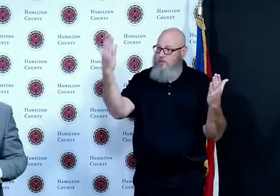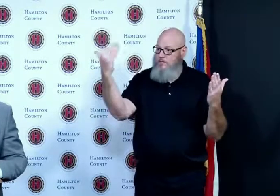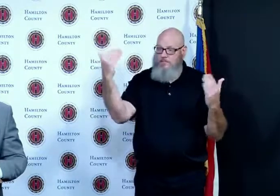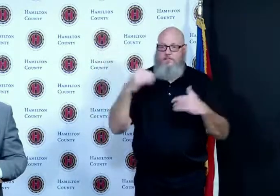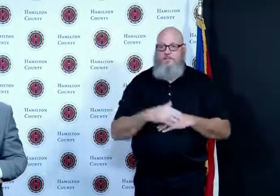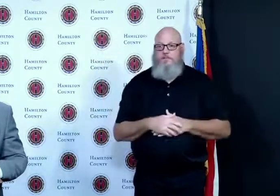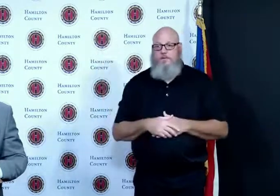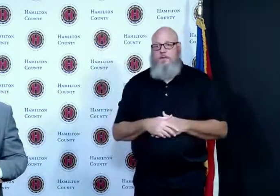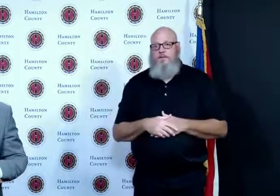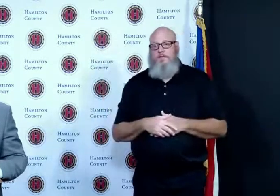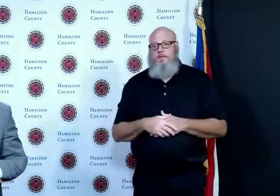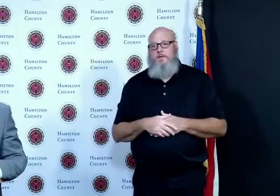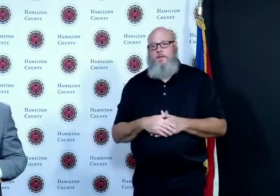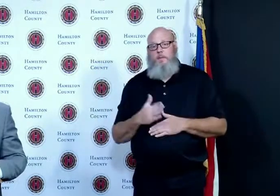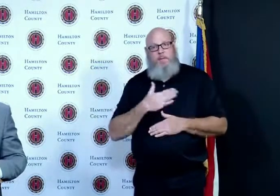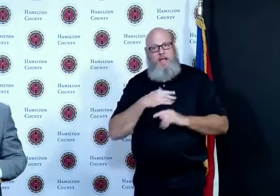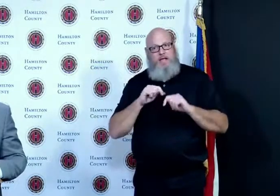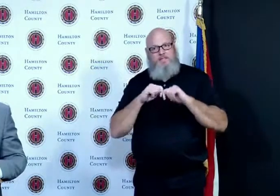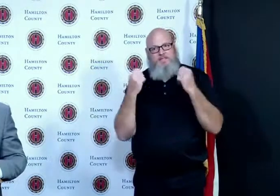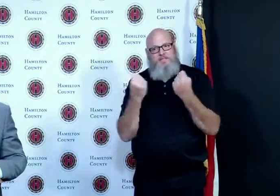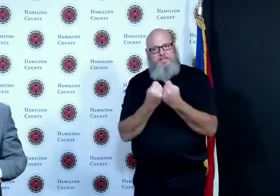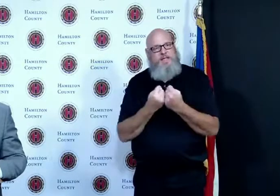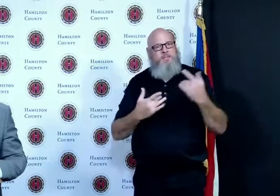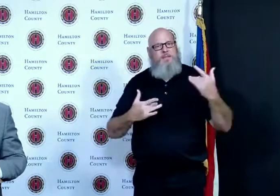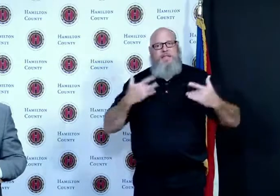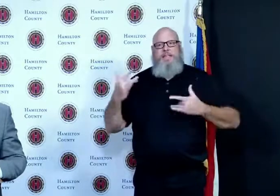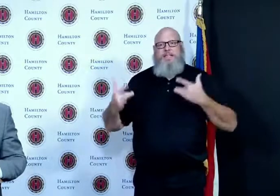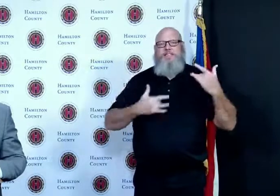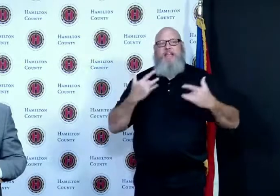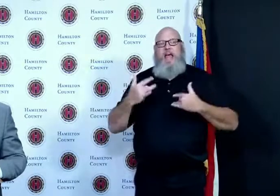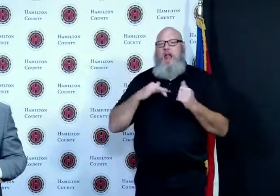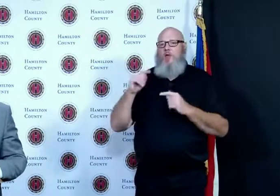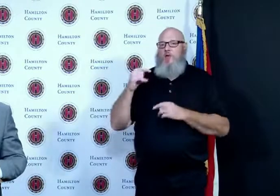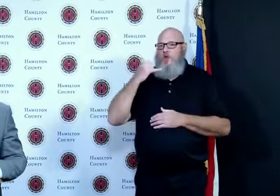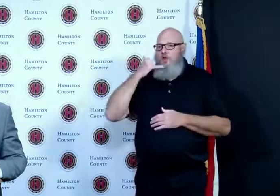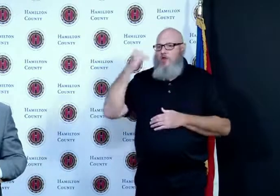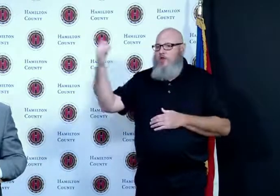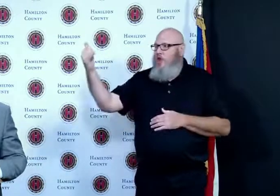talked to was so excited to have this opportunity to get vaccinated we talked to many daughters and